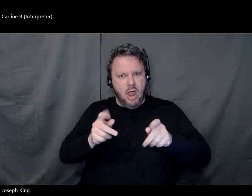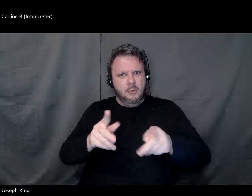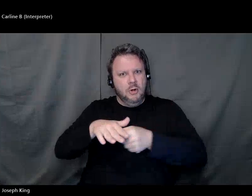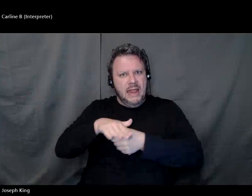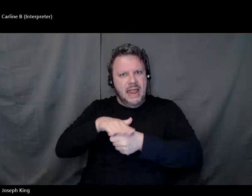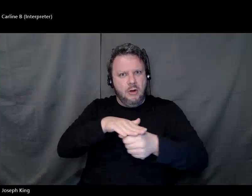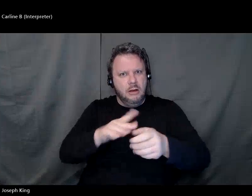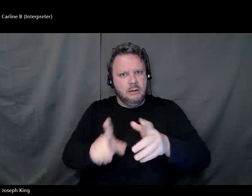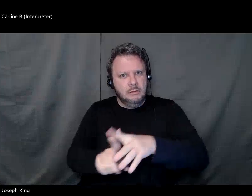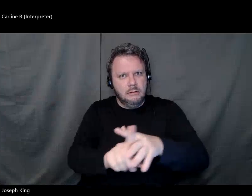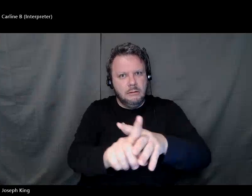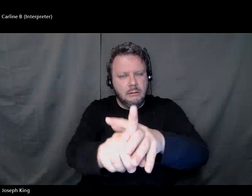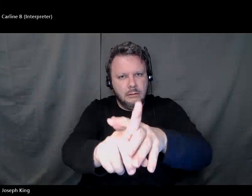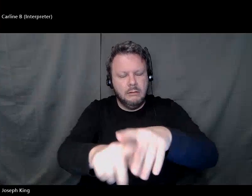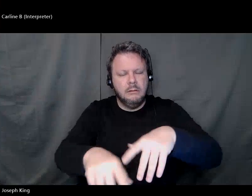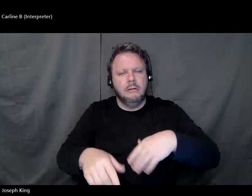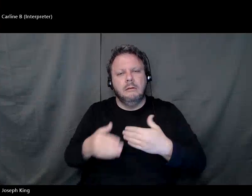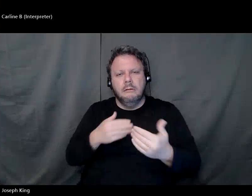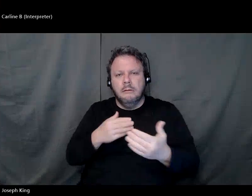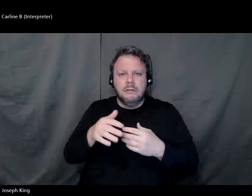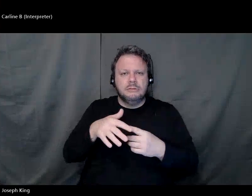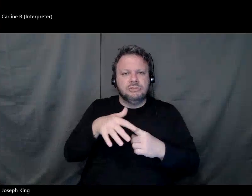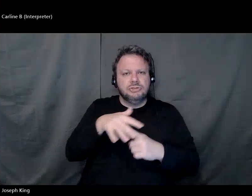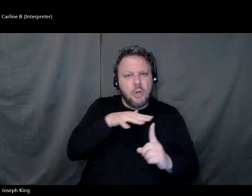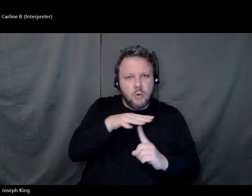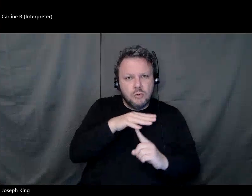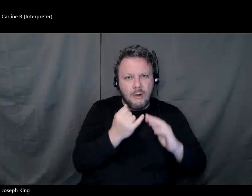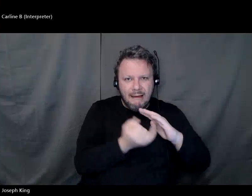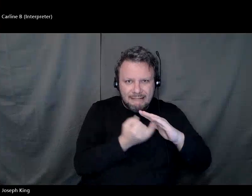the areas for innovation, whether you're talking about social